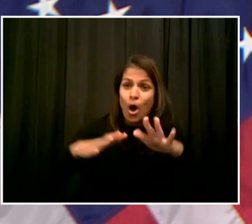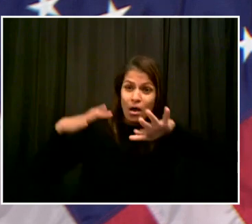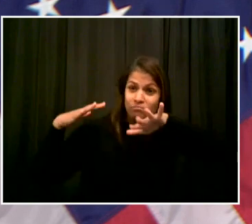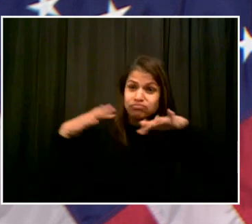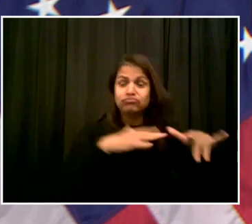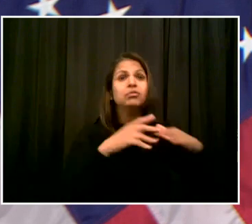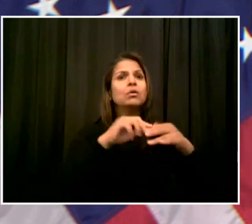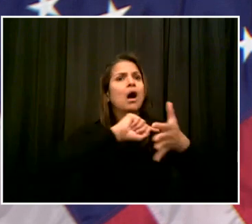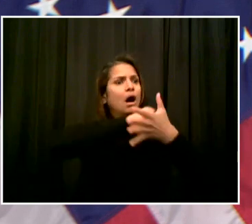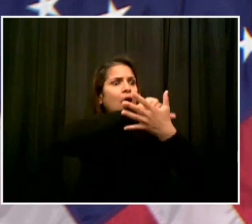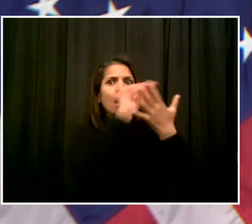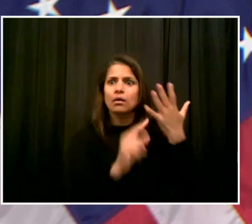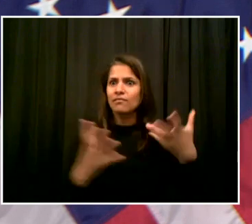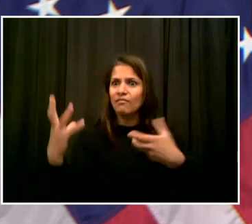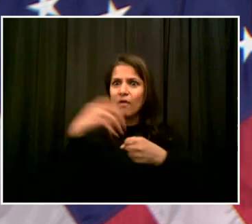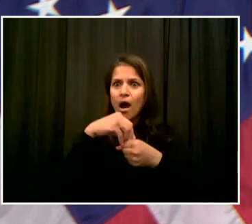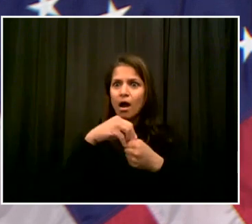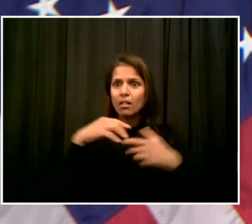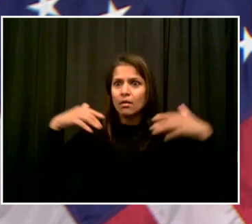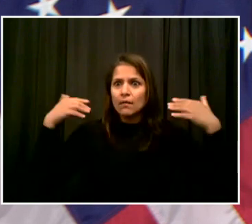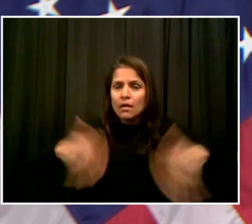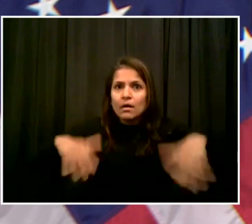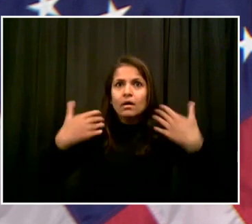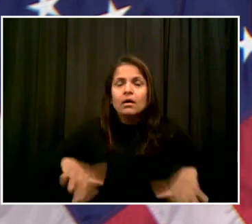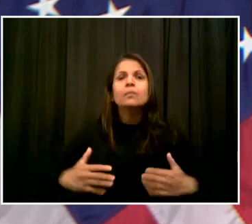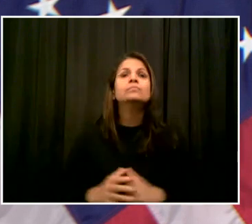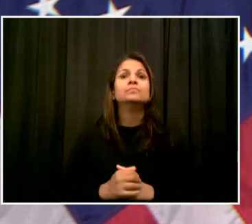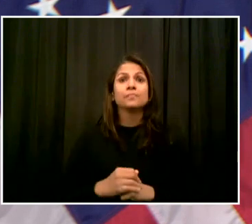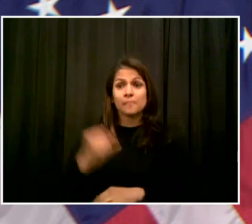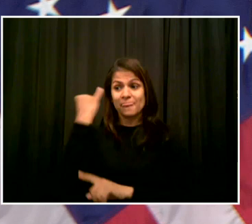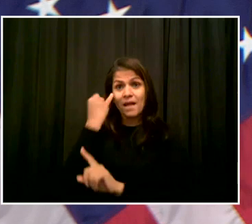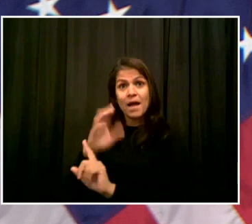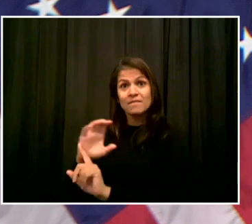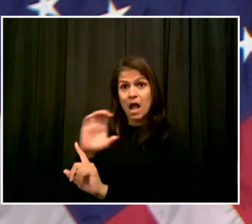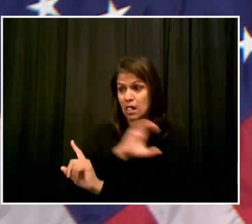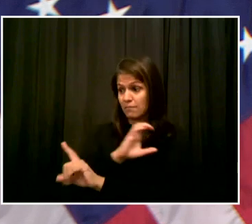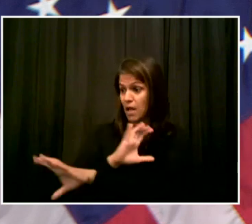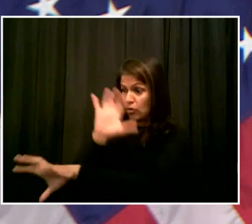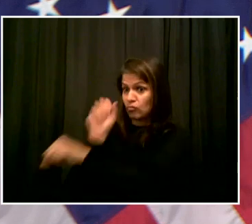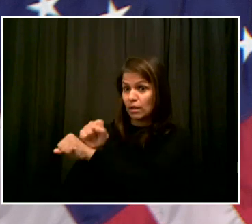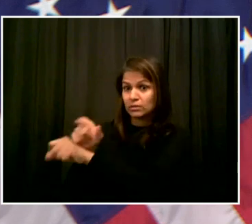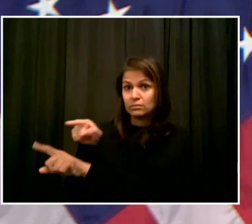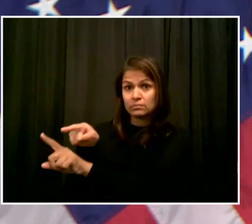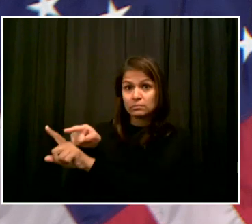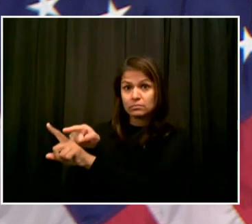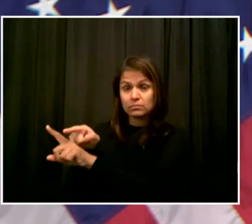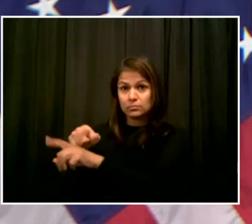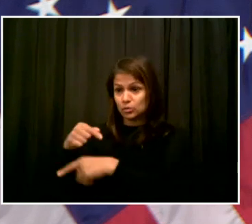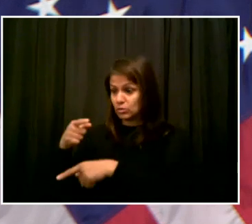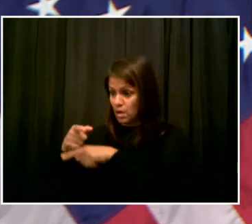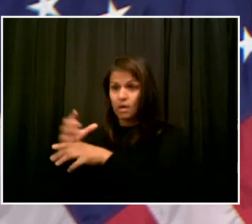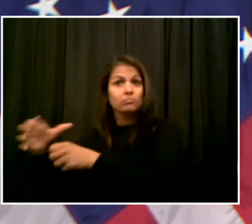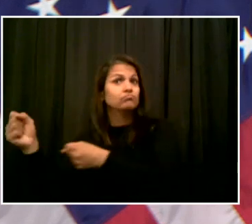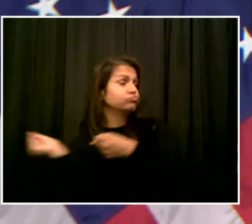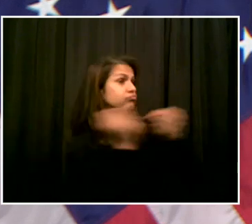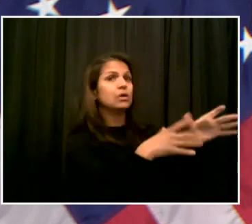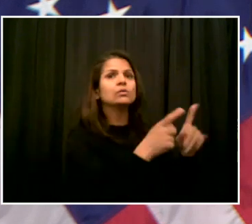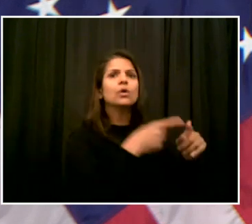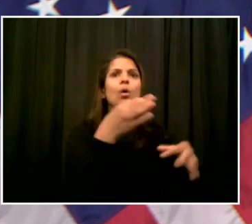PEOPLE ENTERING A SYSTEM AND BEING RELEASED BEFORE THE POLICE OFFICERS. AND THAT IS SOME OF WHAT WE ARE DEAINLG ITWH.